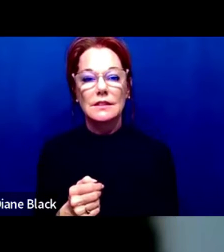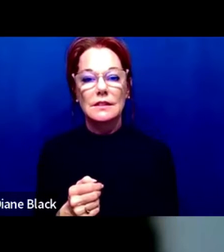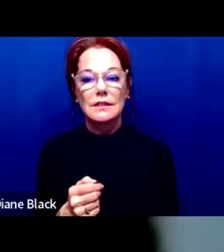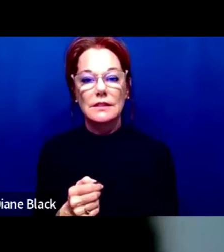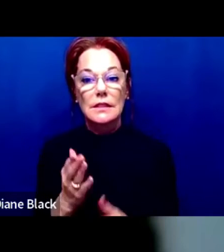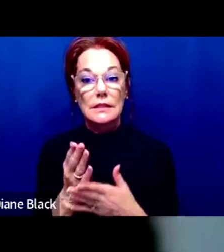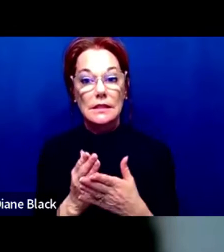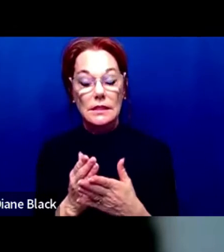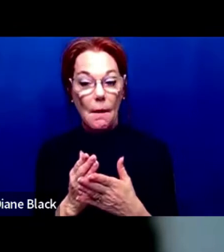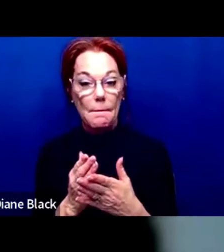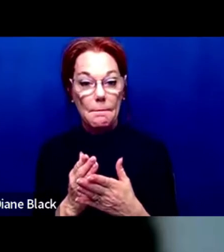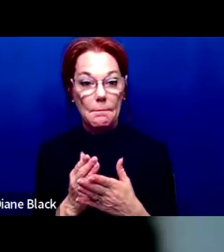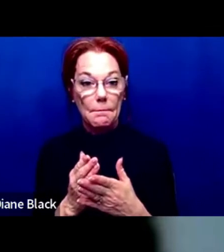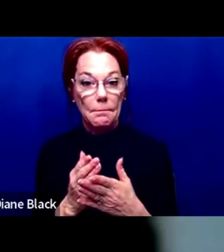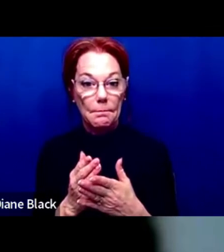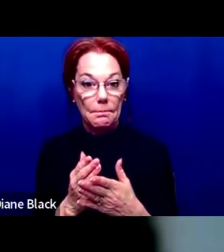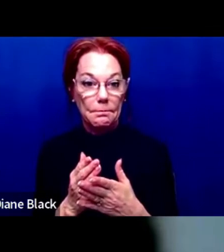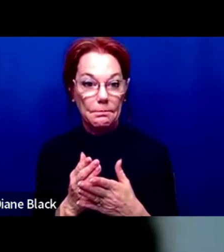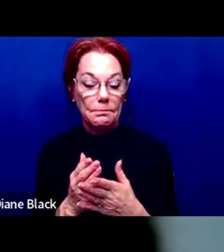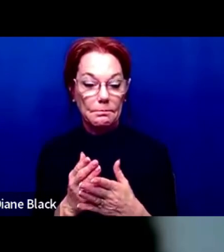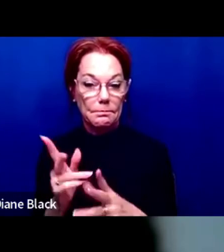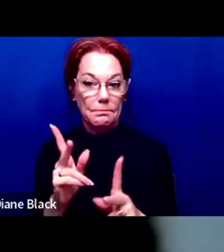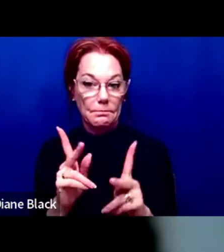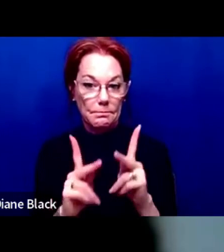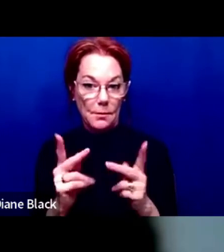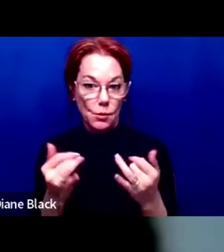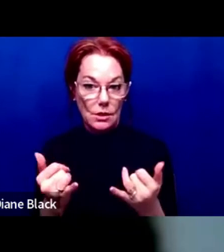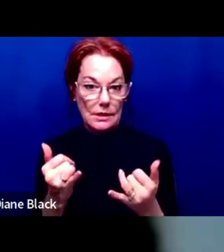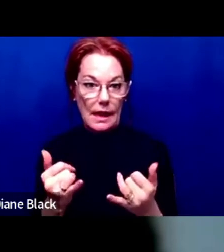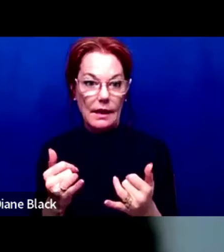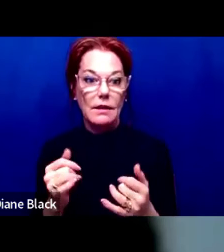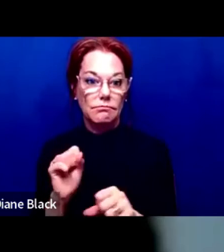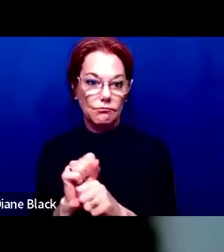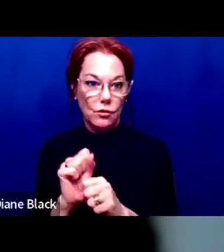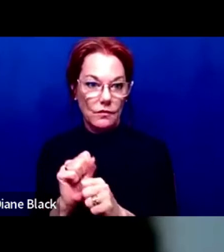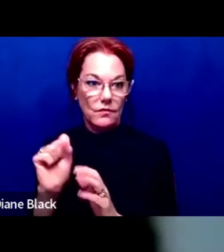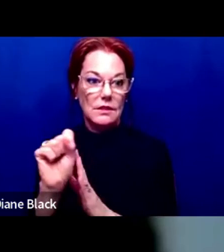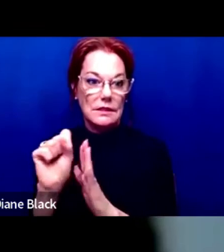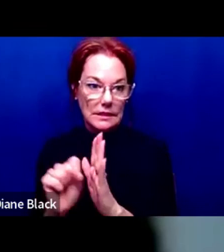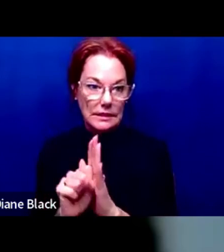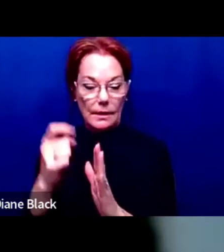brain injury programs. And so I'm curious, Traci, from your perspective in developing